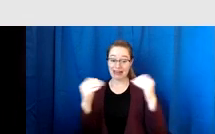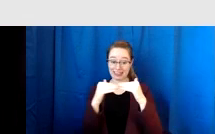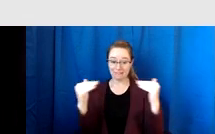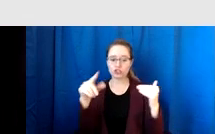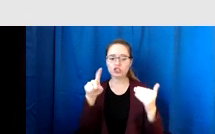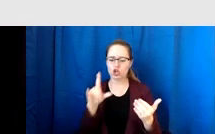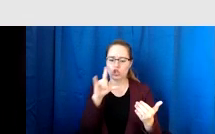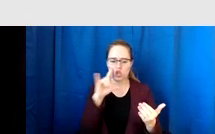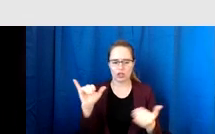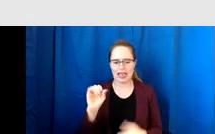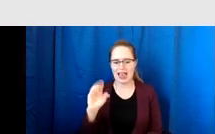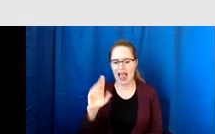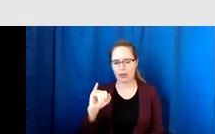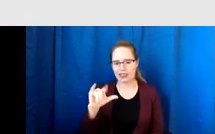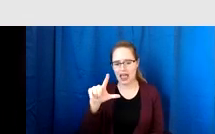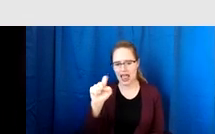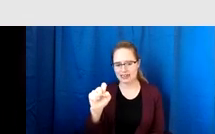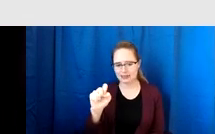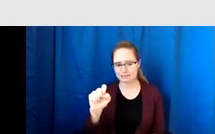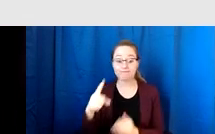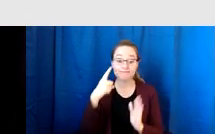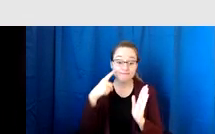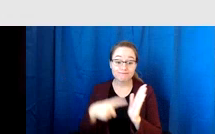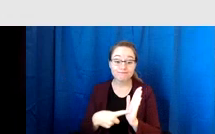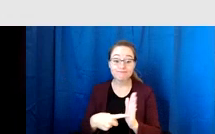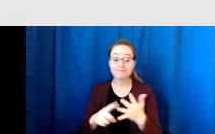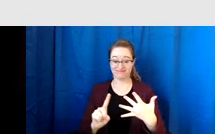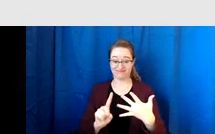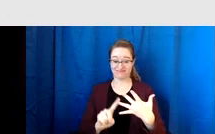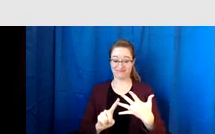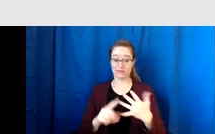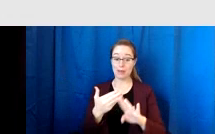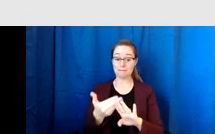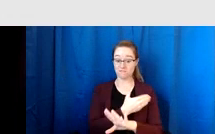For example, the page before the fixes were started